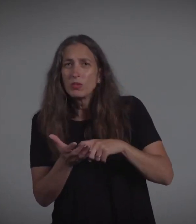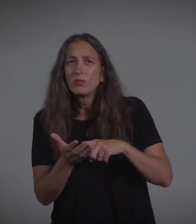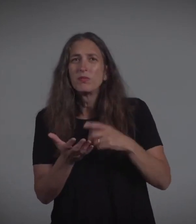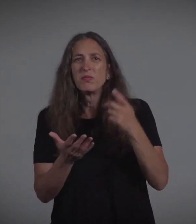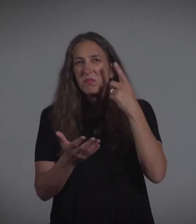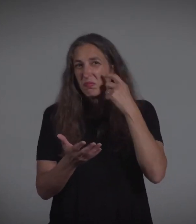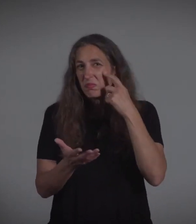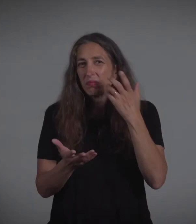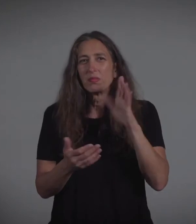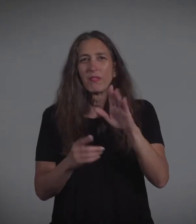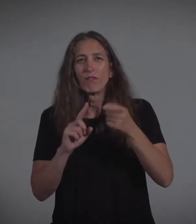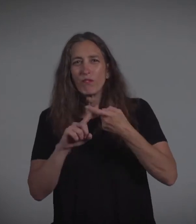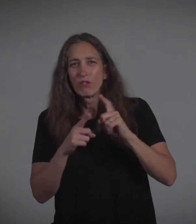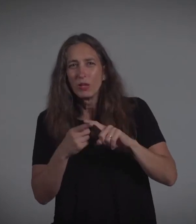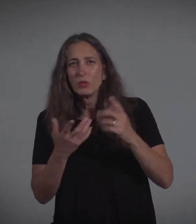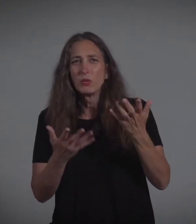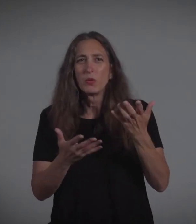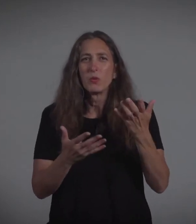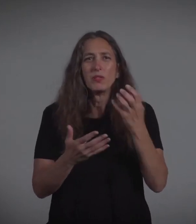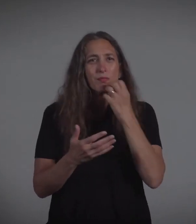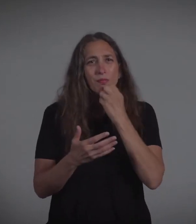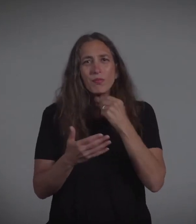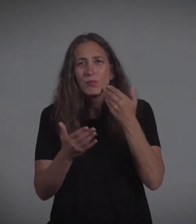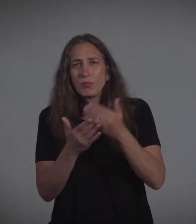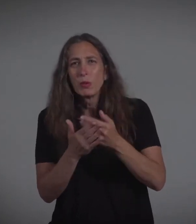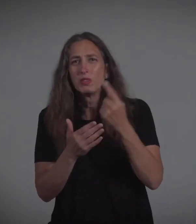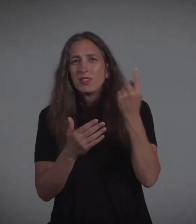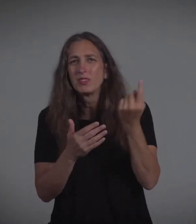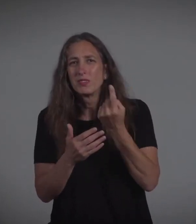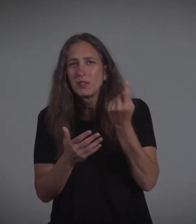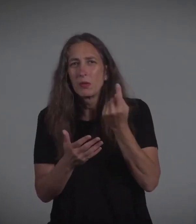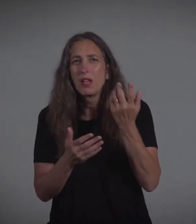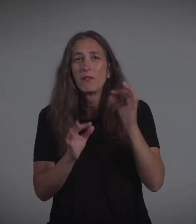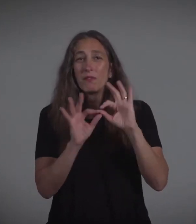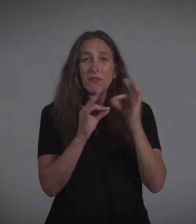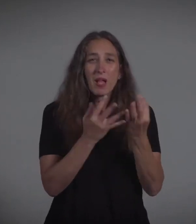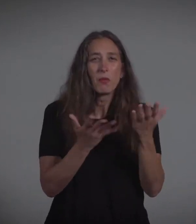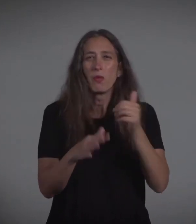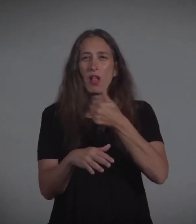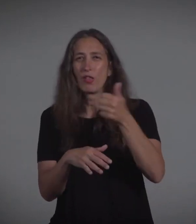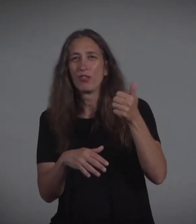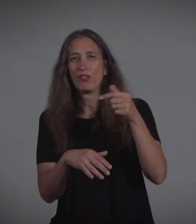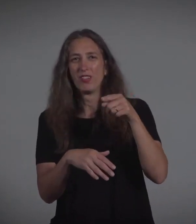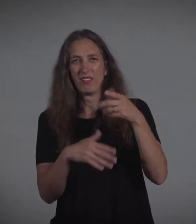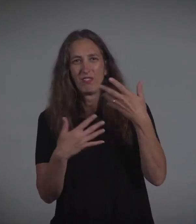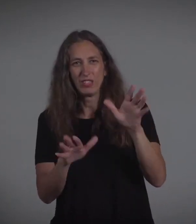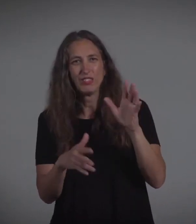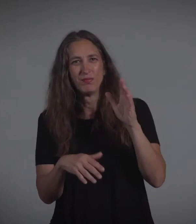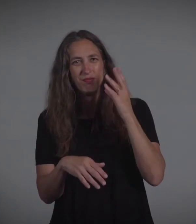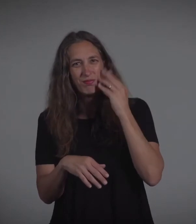If you suspect a friend or loved one, a family member, or anyone who may be experiencing any